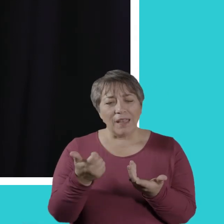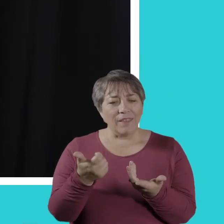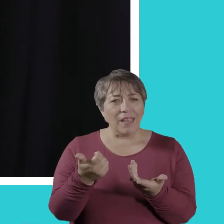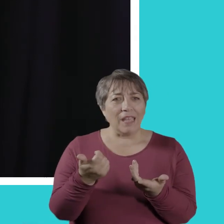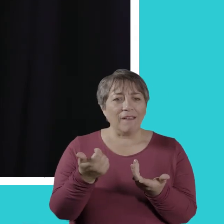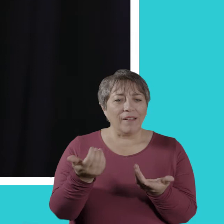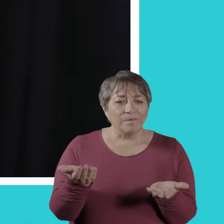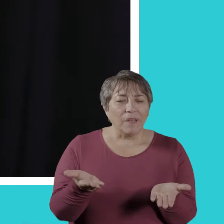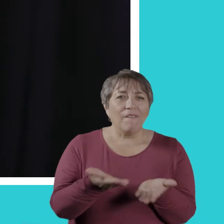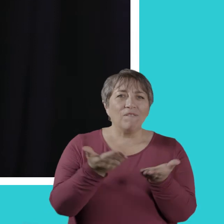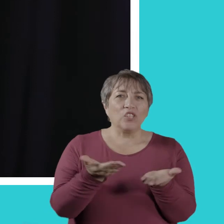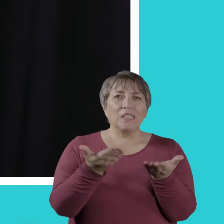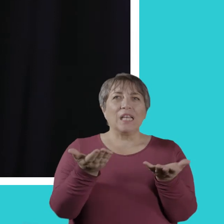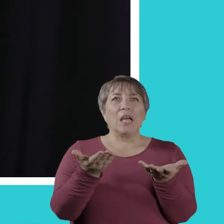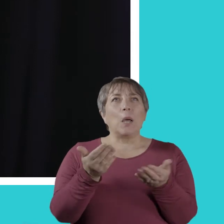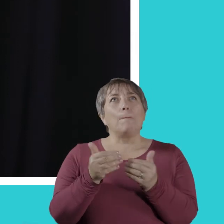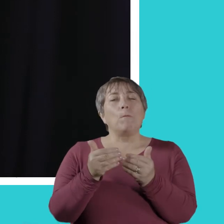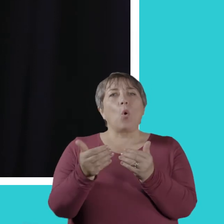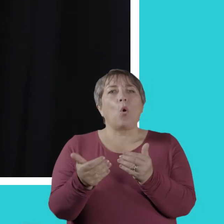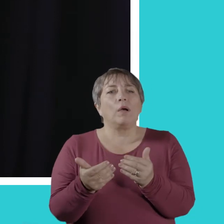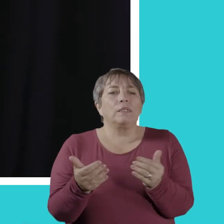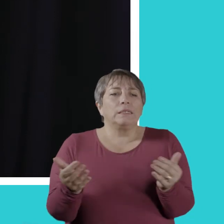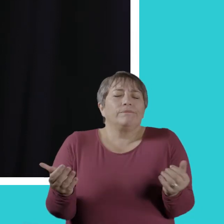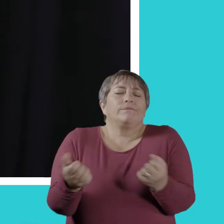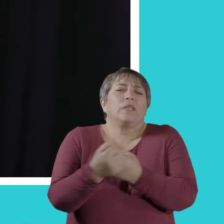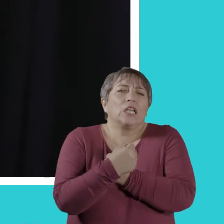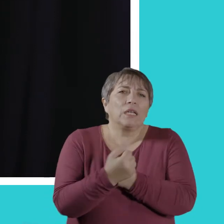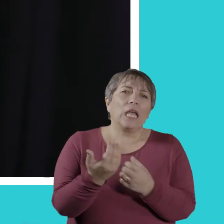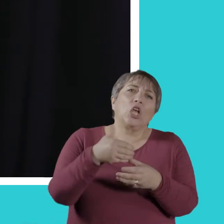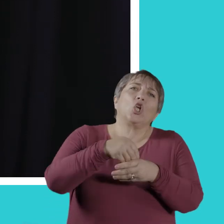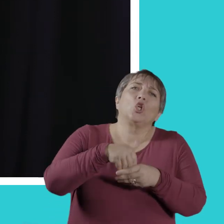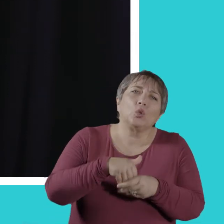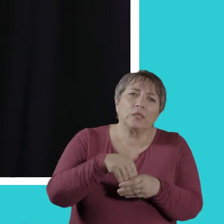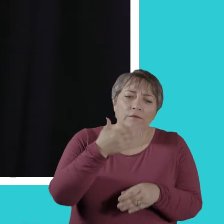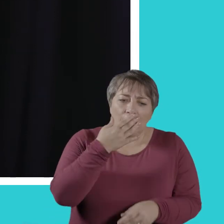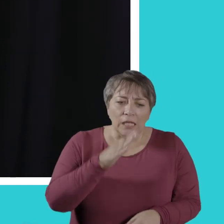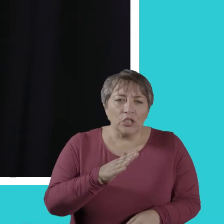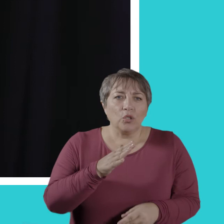using the word embracing and also kind of to challenge discrimination much more robust ways?